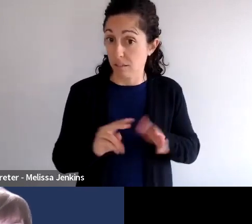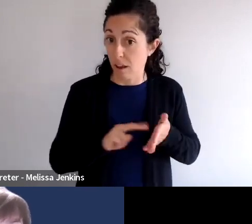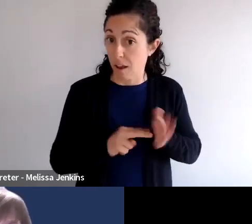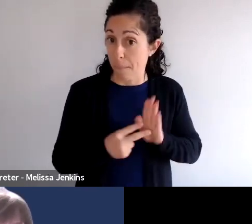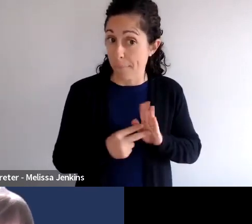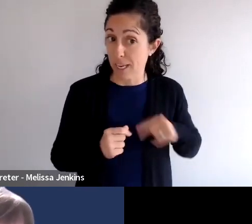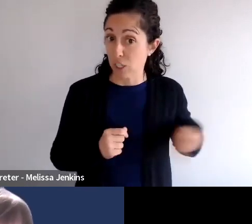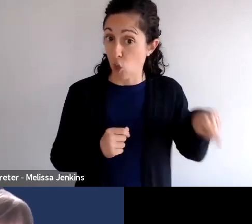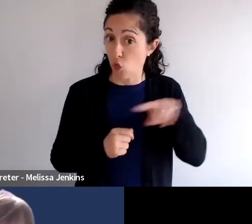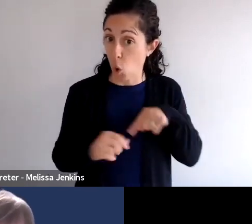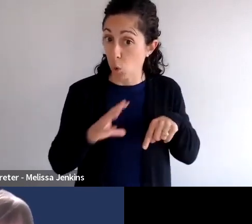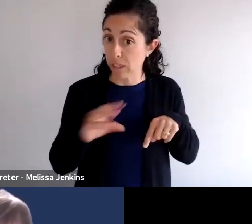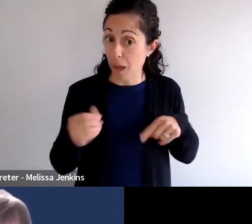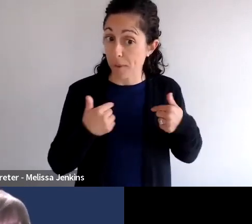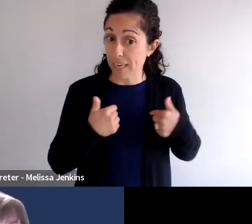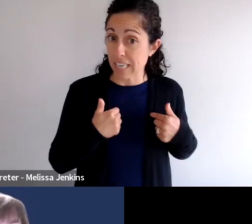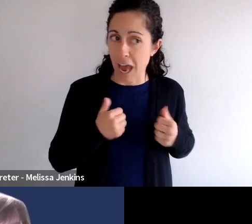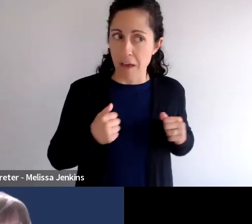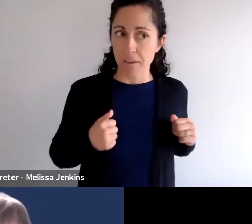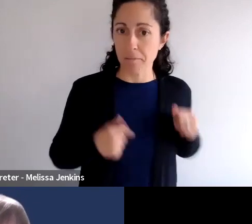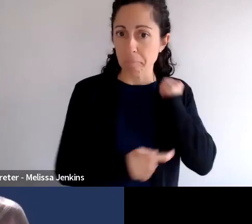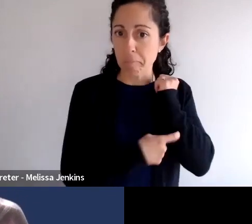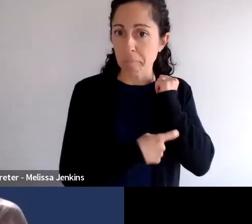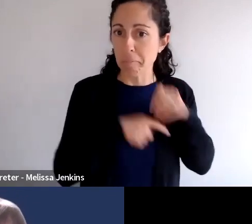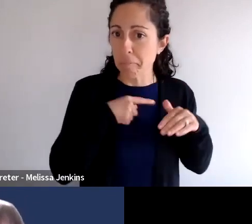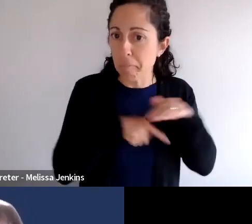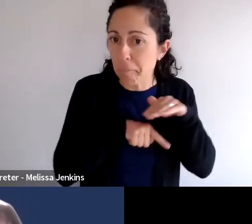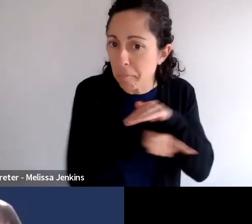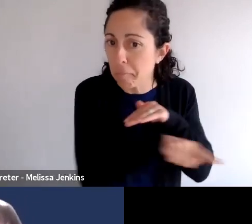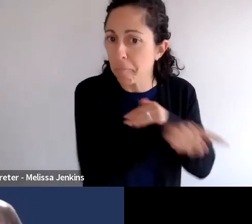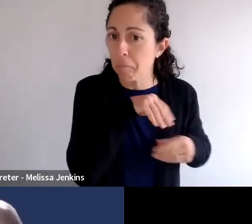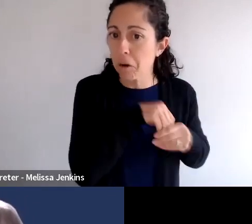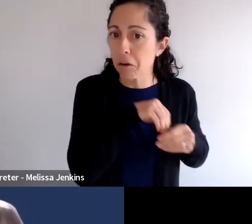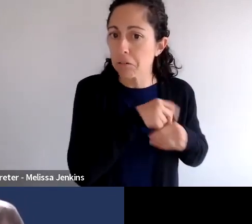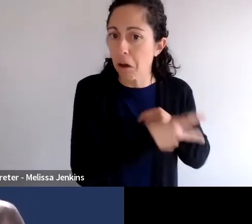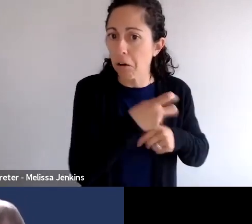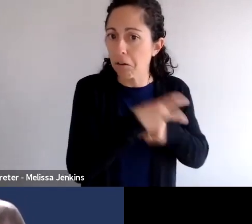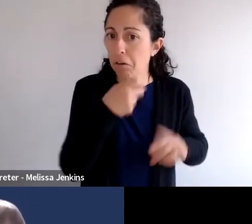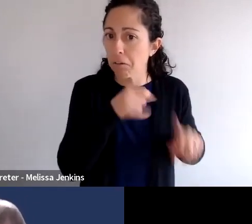sort of special access to this data they have the same access that researchers from an institution